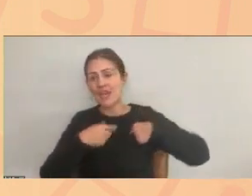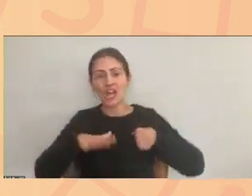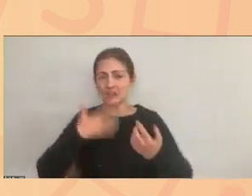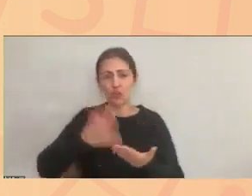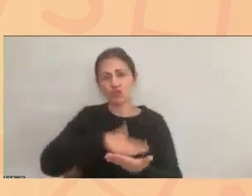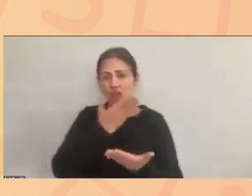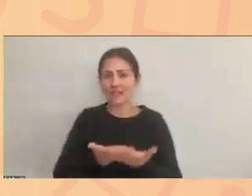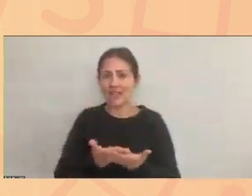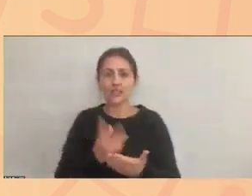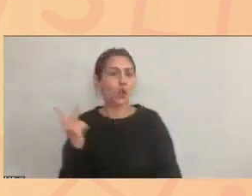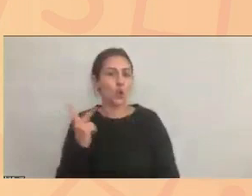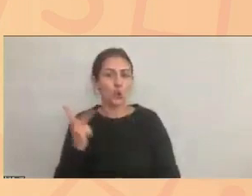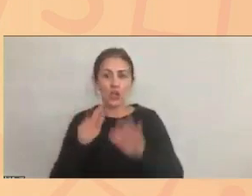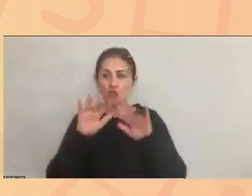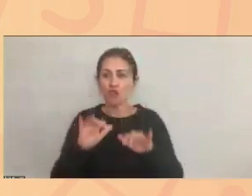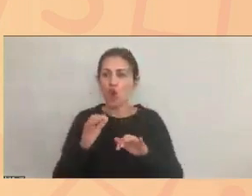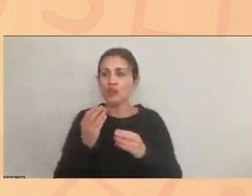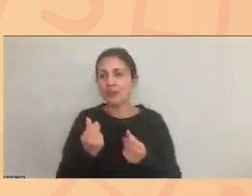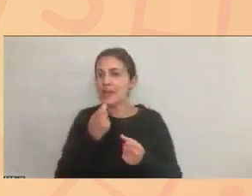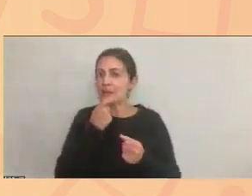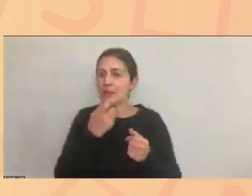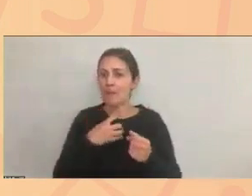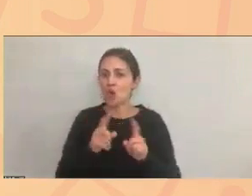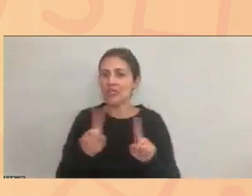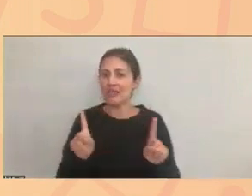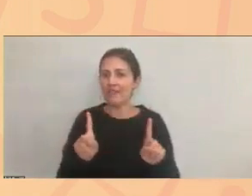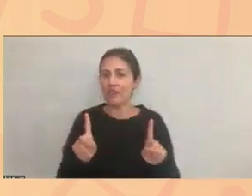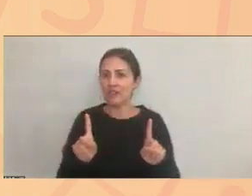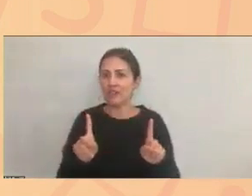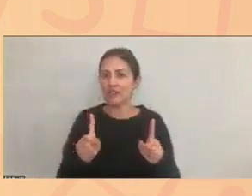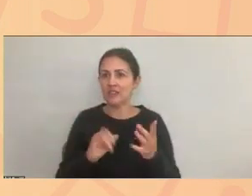and I worked on just localising it. So the Ship Hill, the Boot Hill, the sandbar,